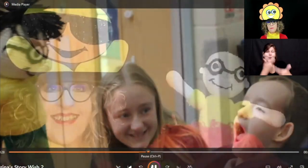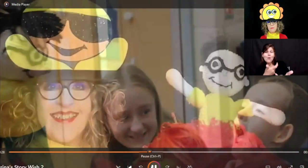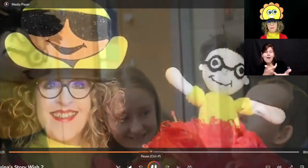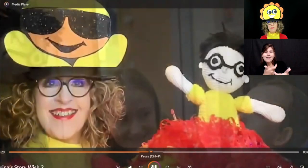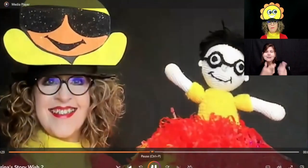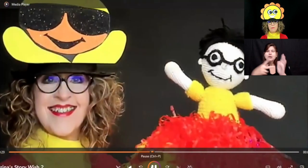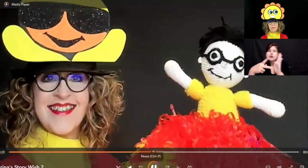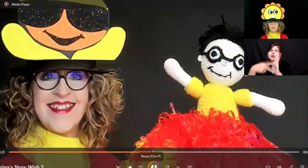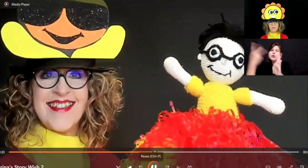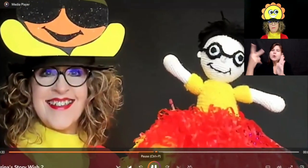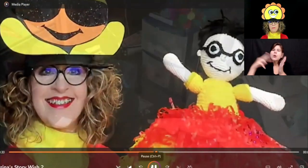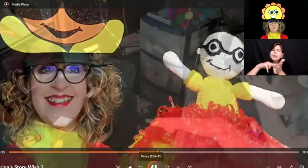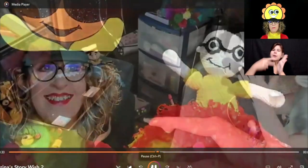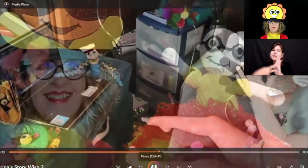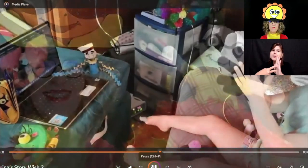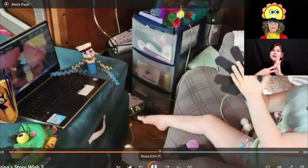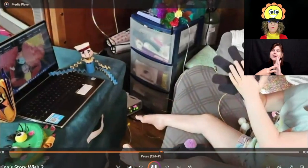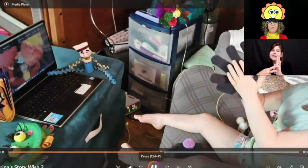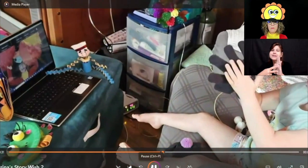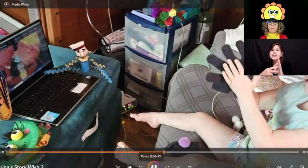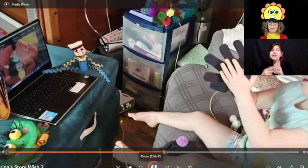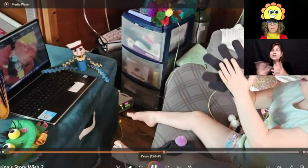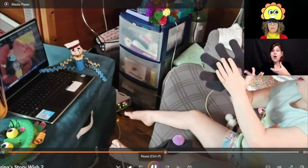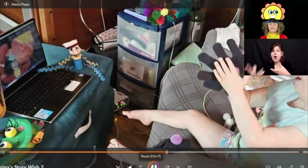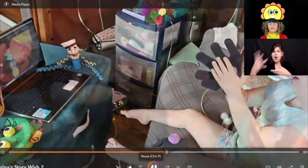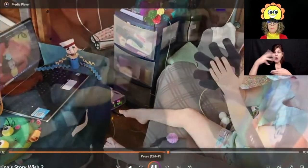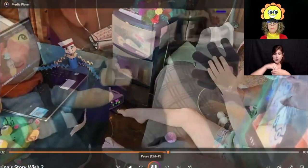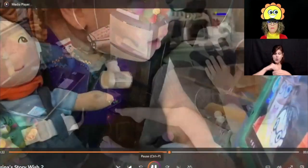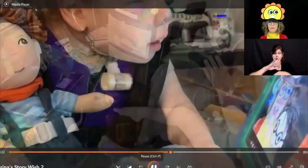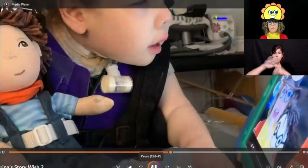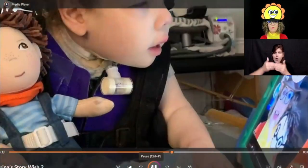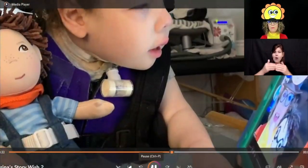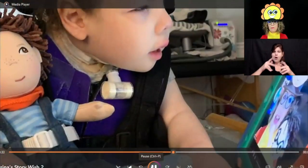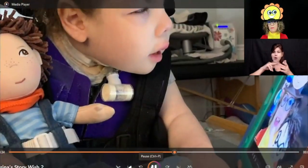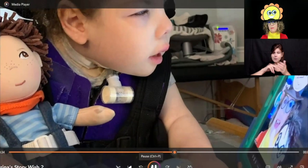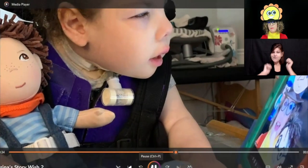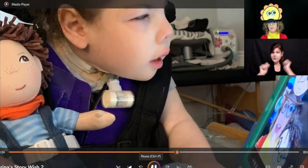as not only leaving an all-inclusive performance, but ignites a light for parents, caregivers,